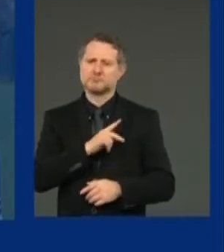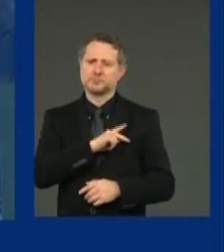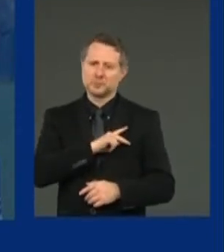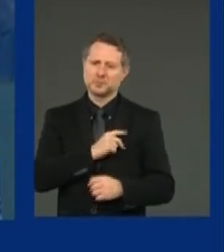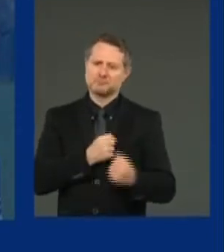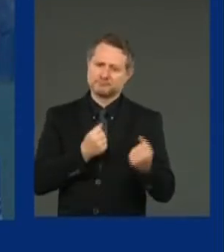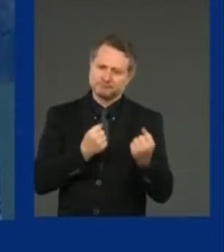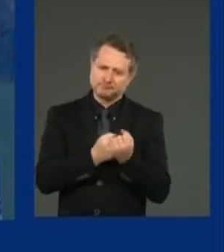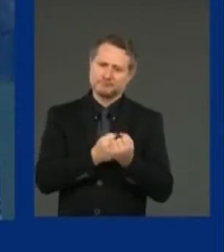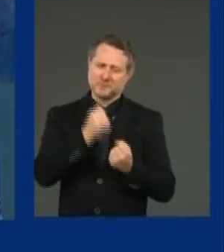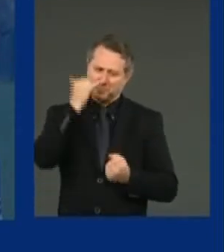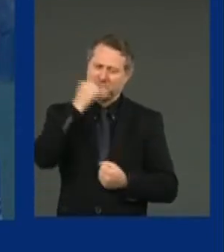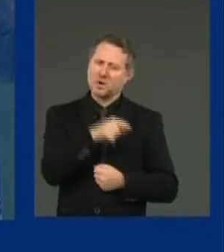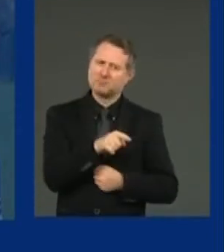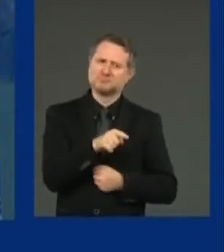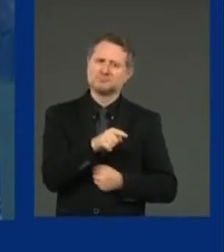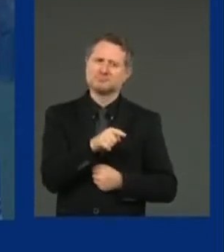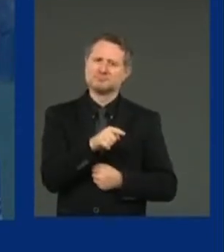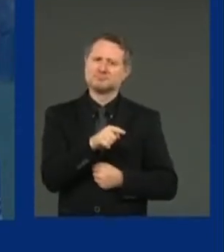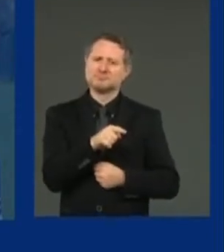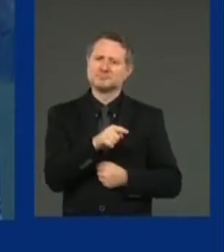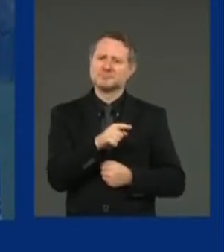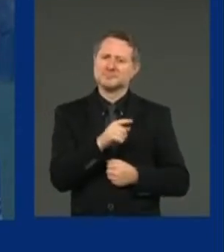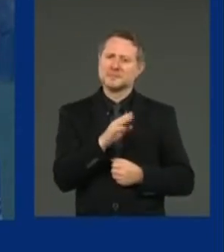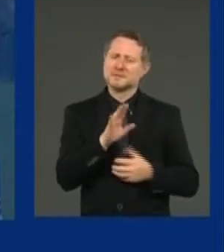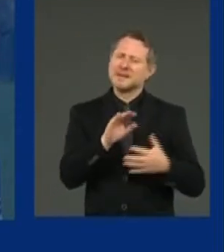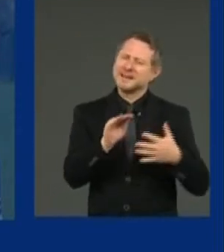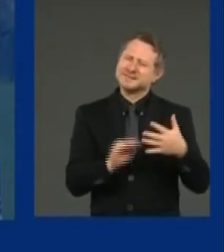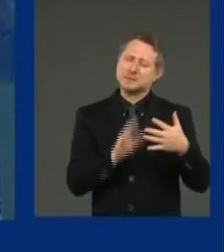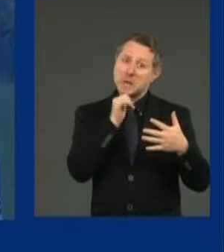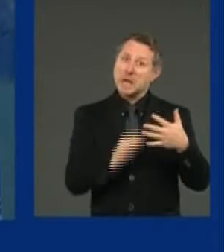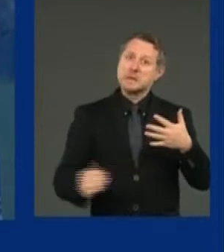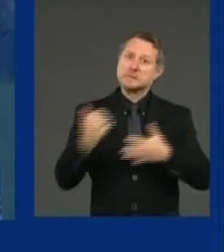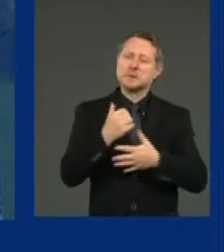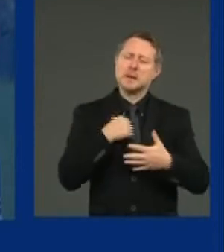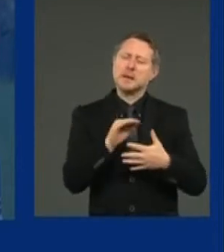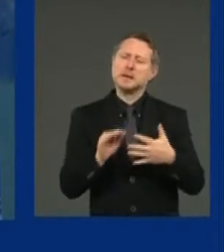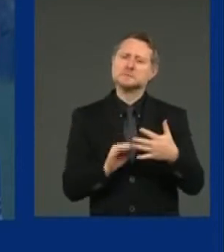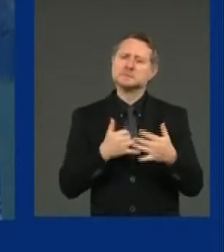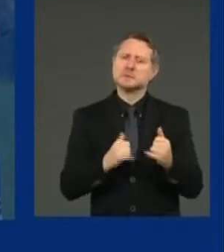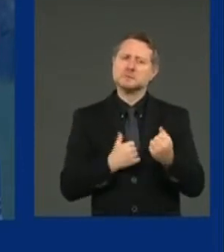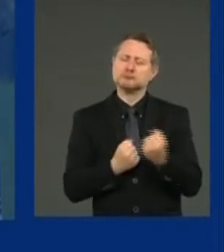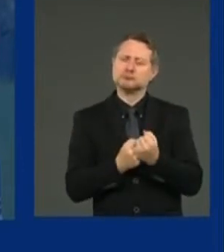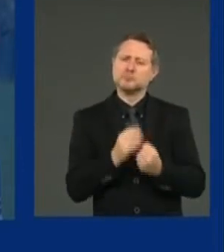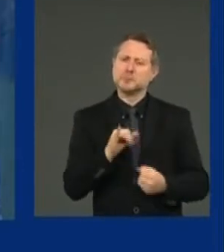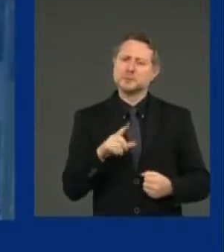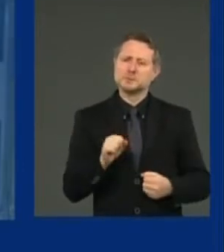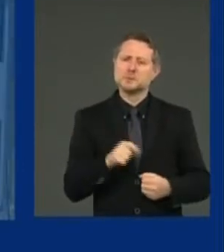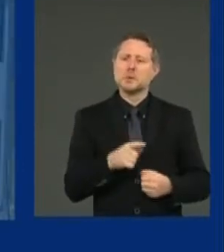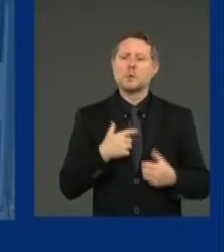EVEN THOUGH I DO HAVE A COINCIDENT PERSONAL AGENDA BECAUSE I WANT TO WATCH THE BILLS BUT THEY ARE SEPARATE